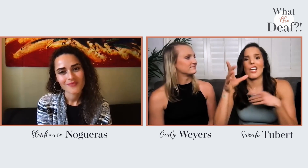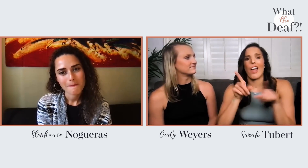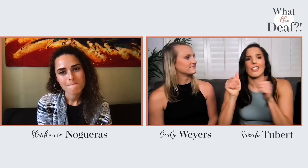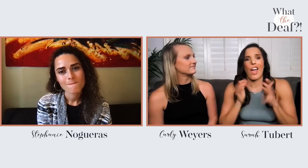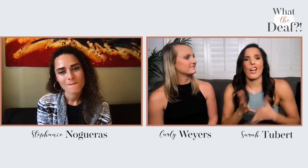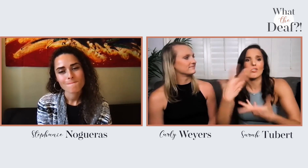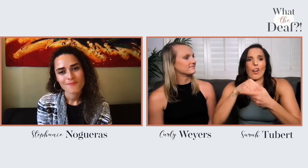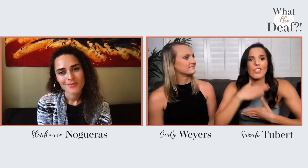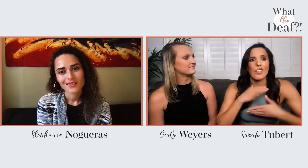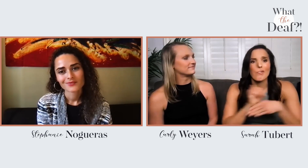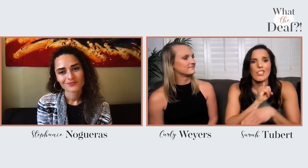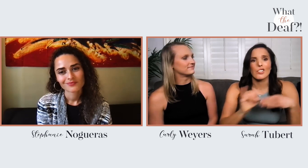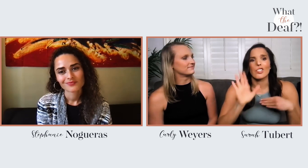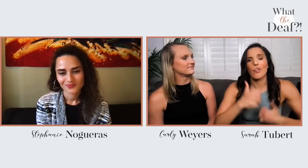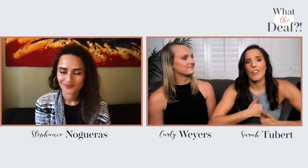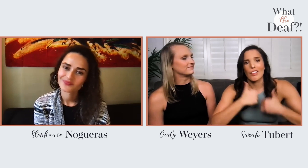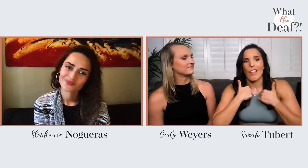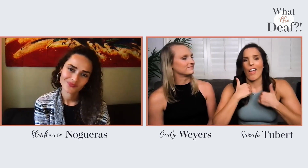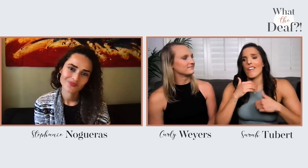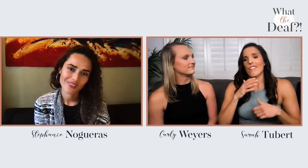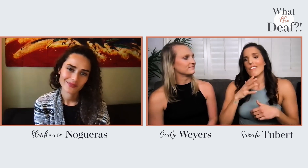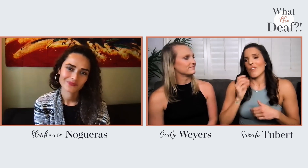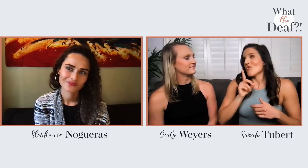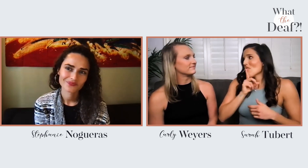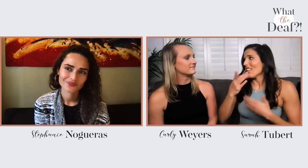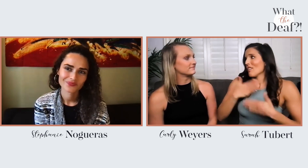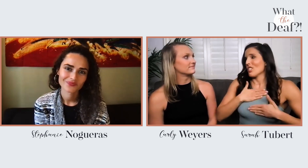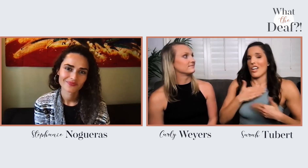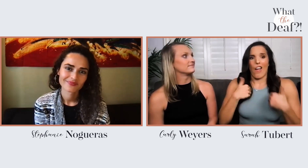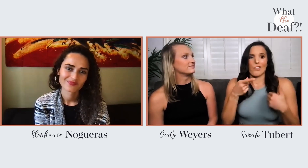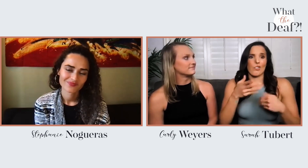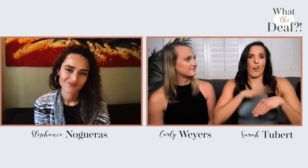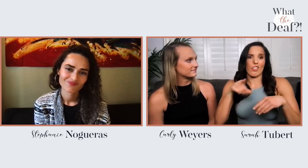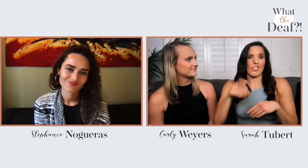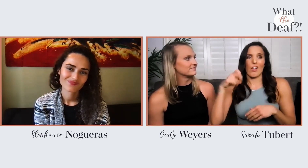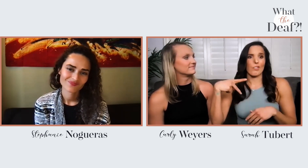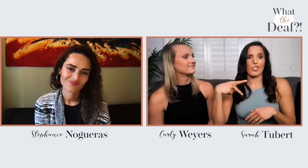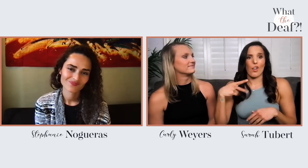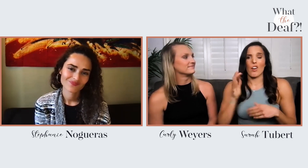as an actor within the entertainment industry and your life. We really appreciate having you on this episode.